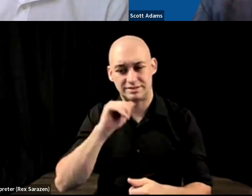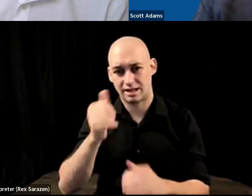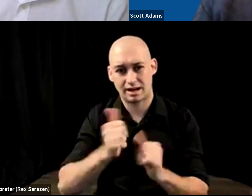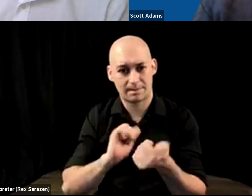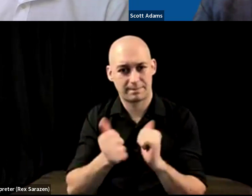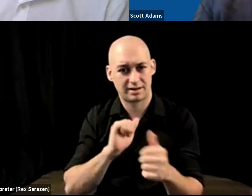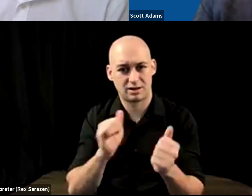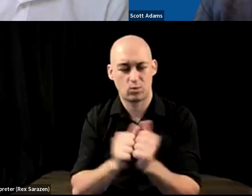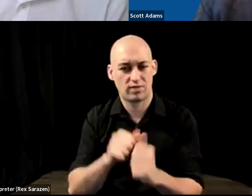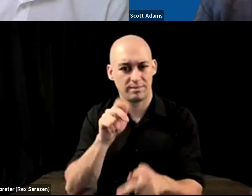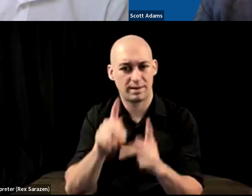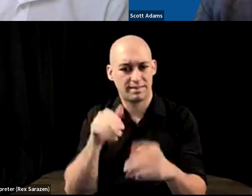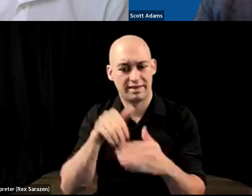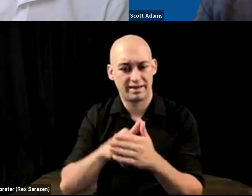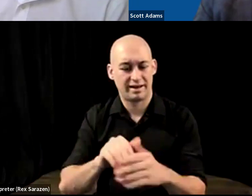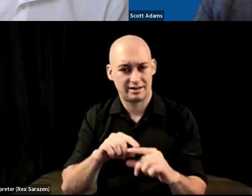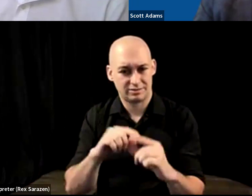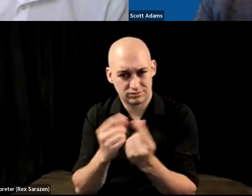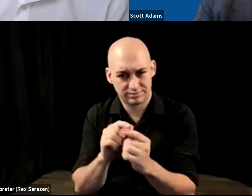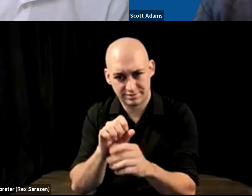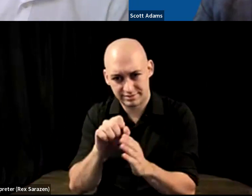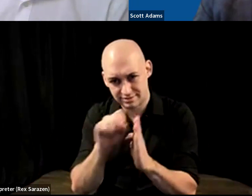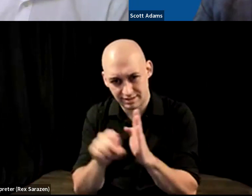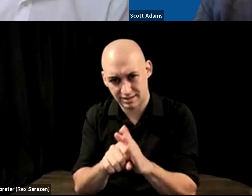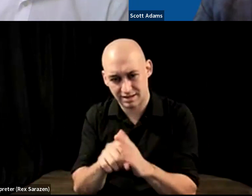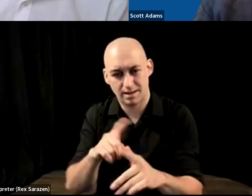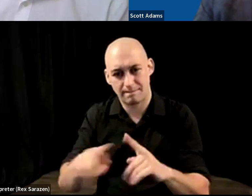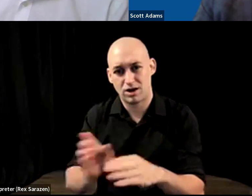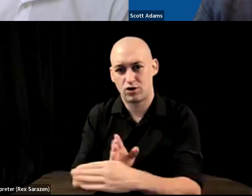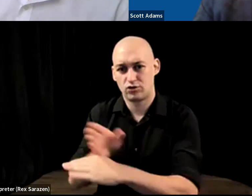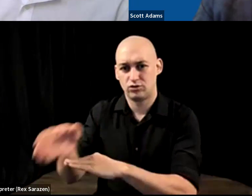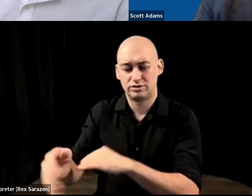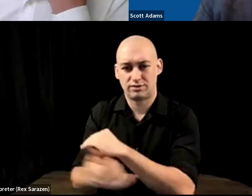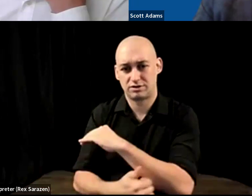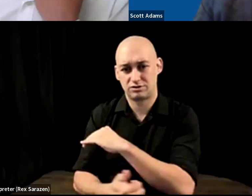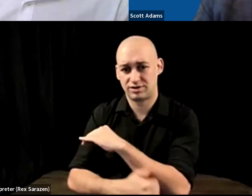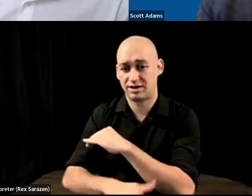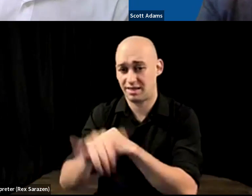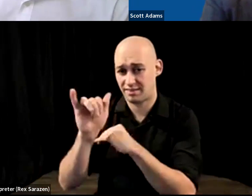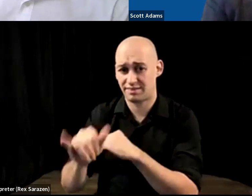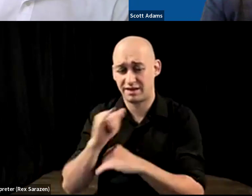within our respective state but also across the country, so that has been the informal